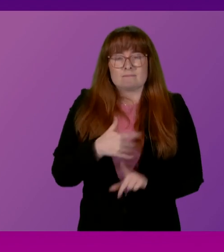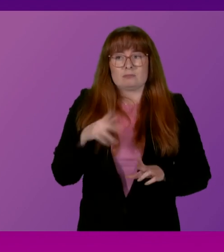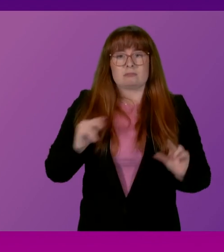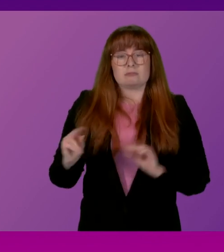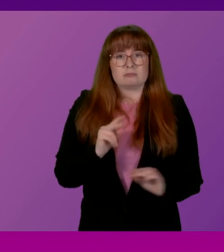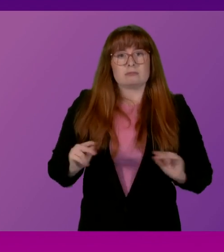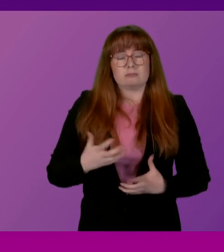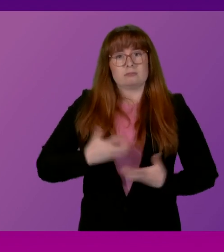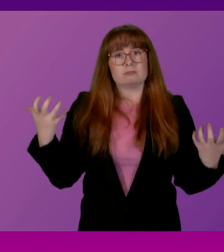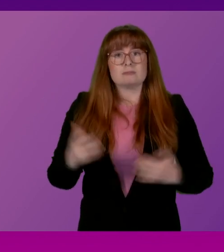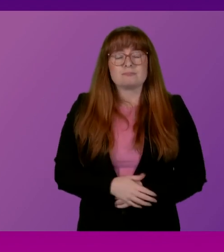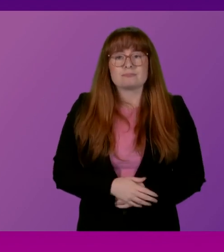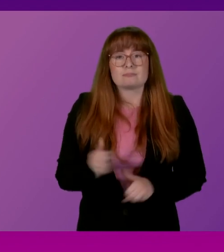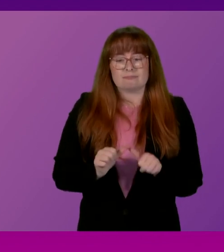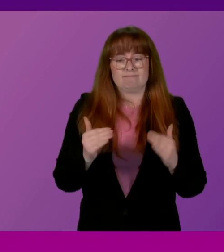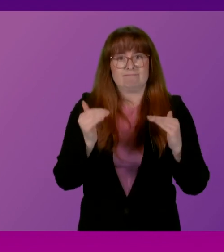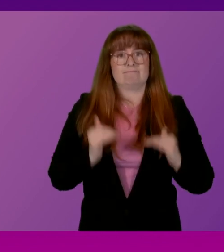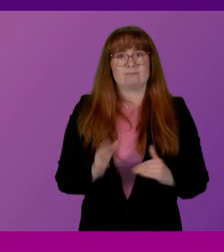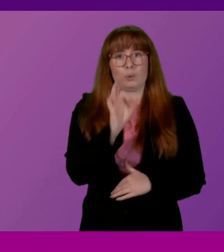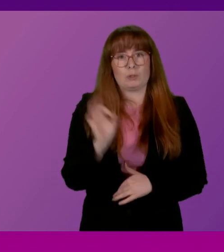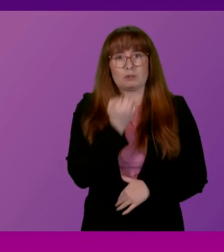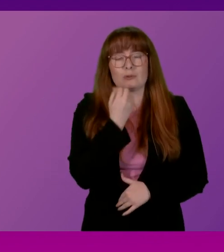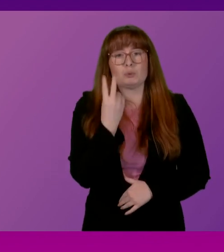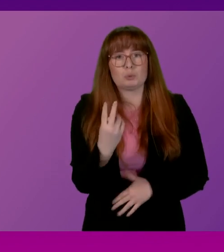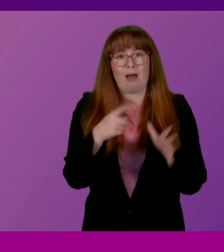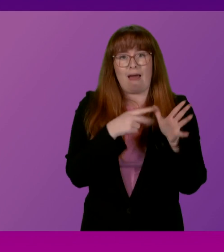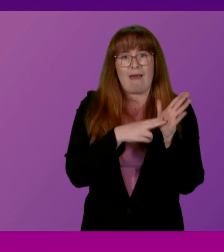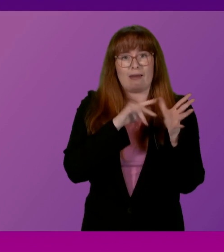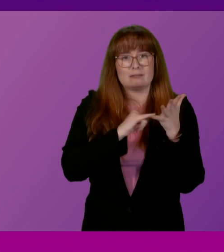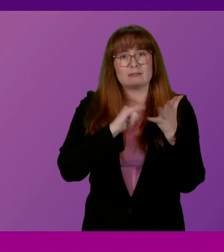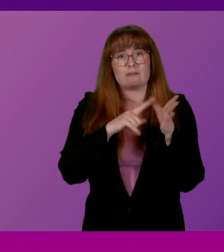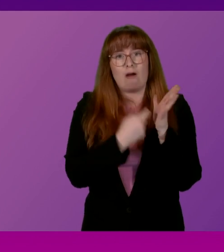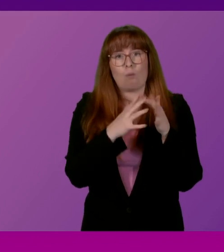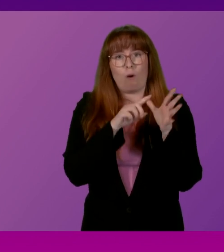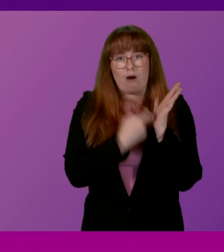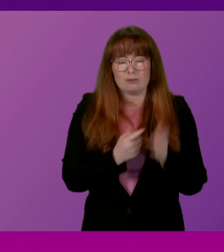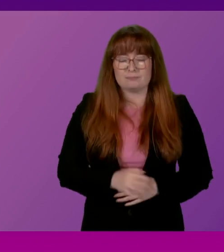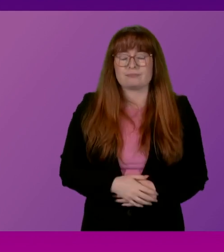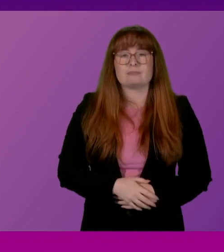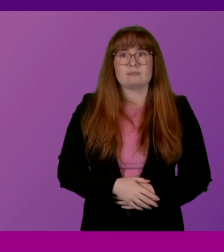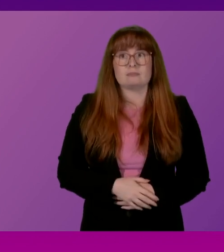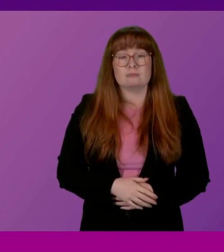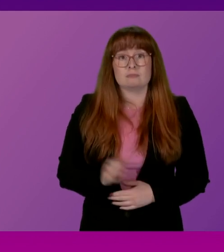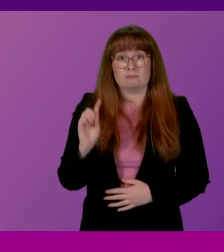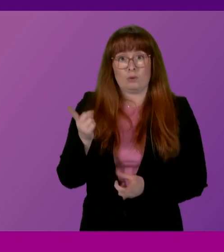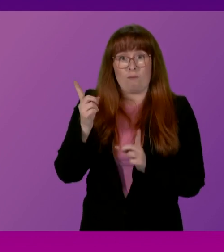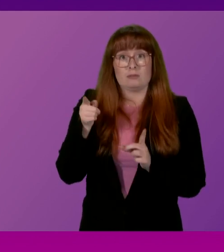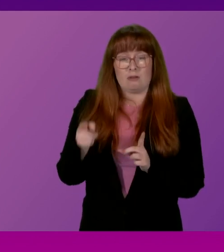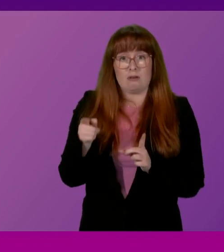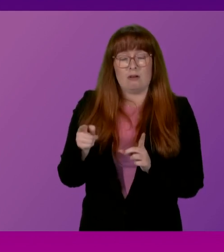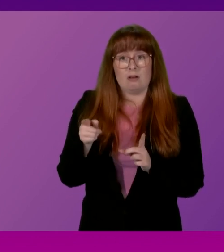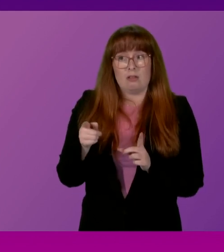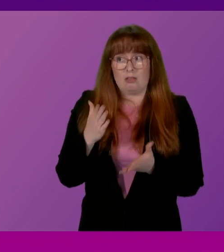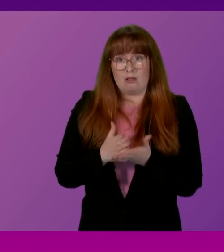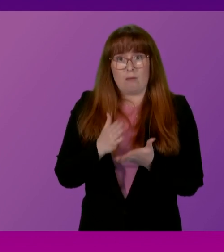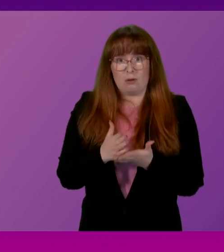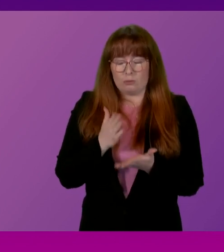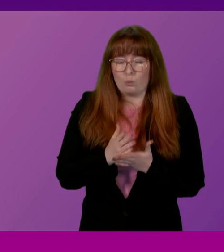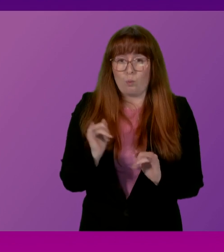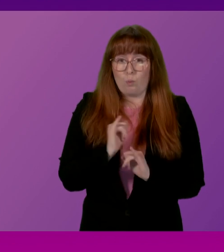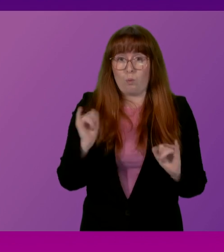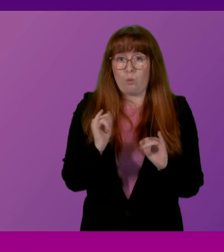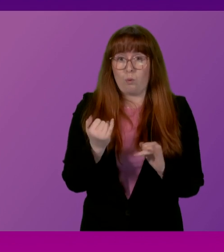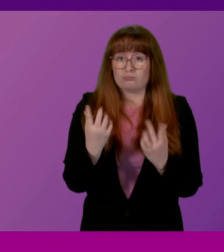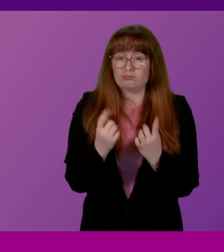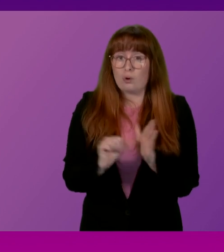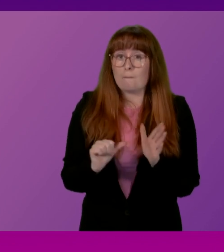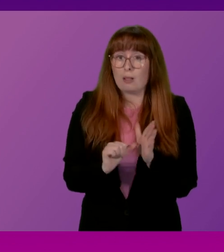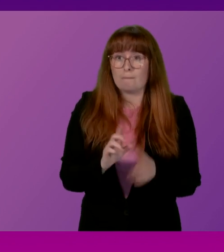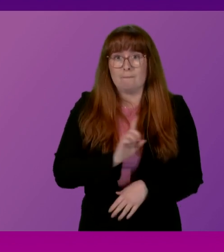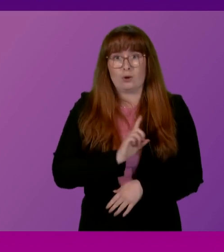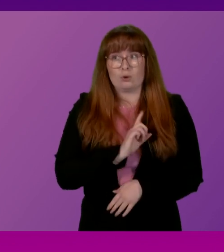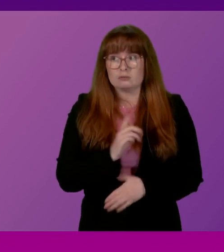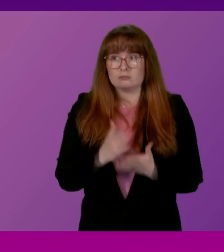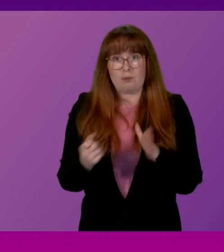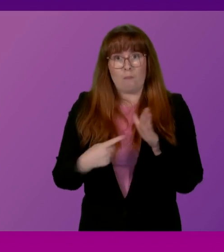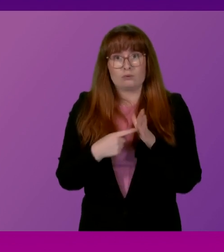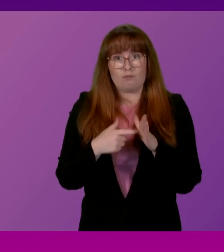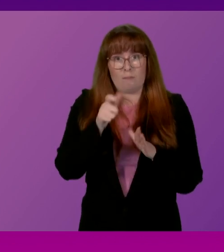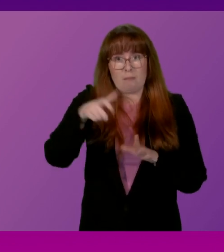My question concerns a serious issue that is important to people right across our communities.